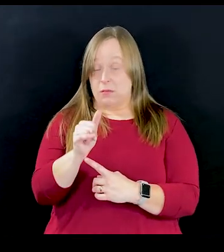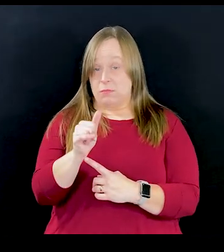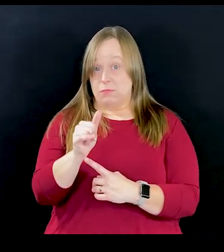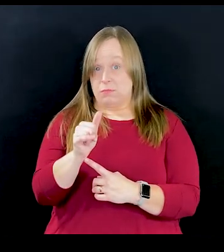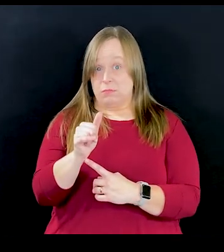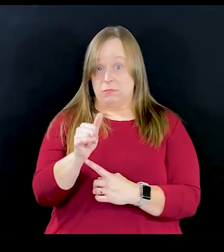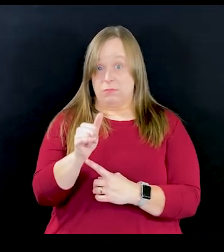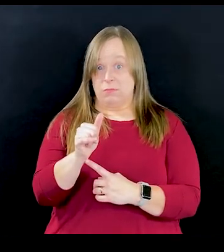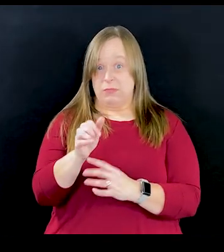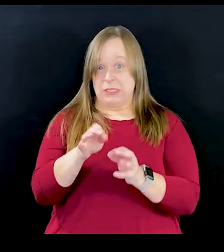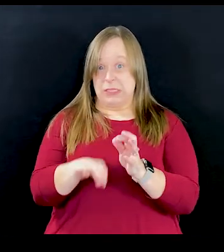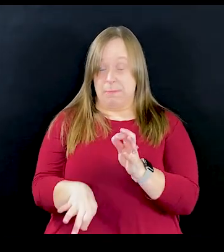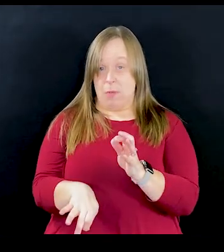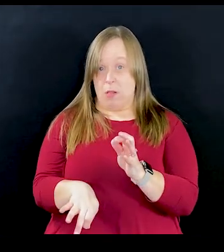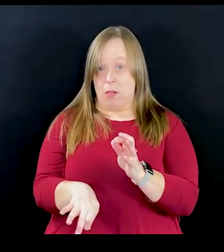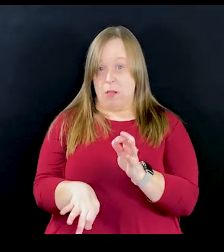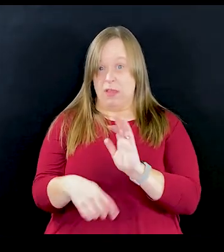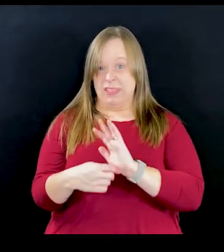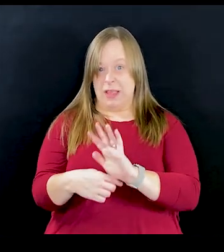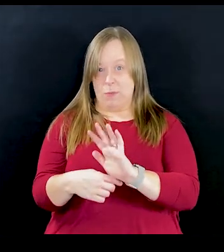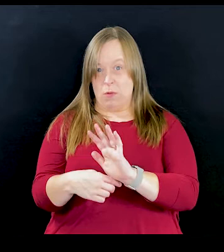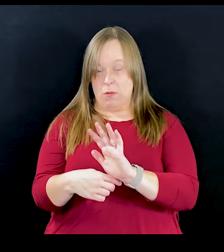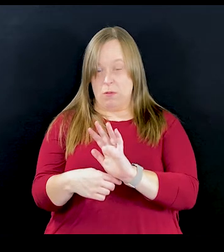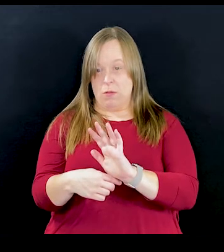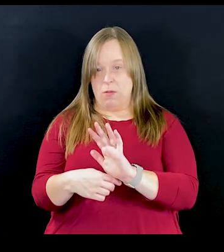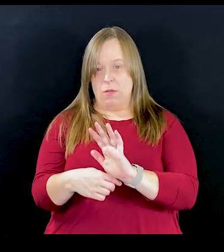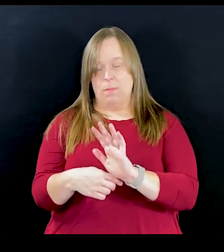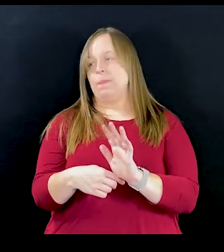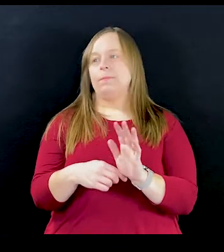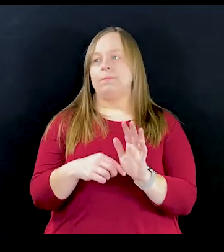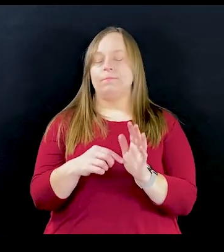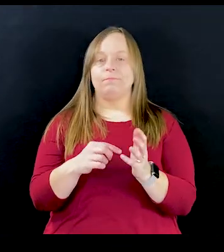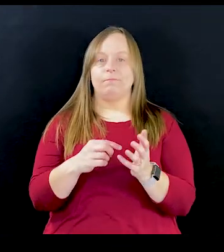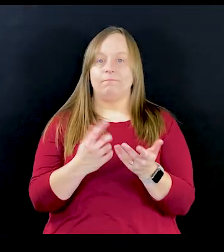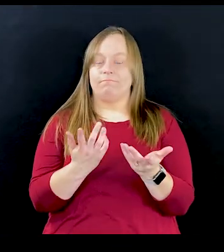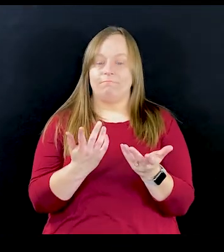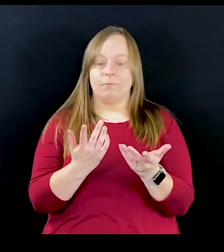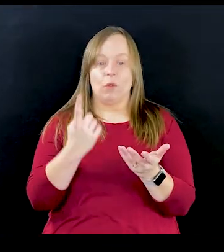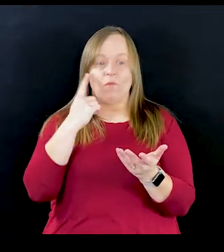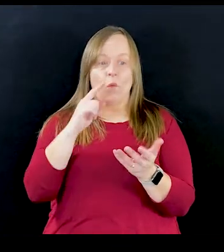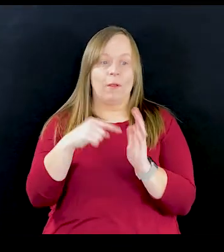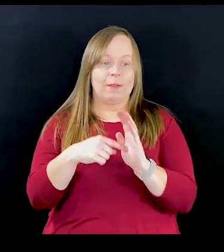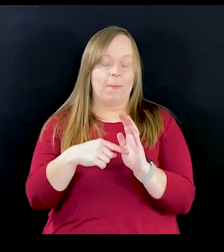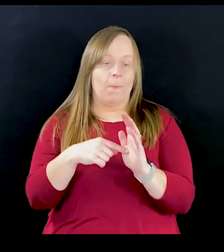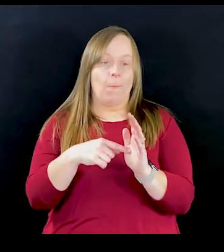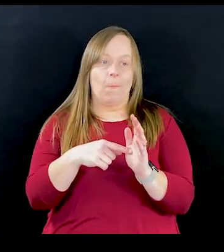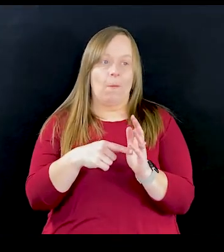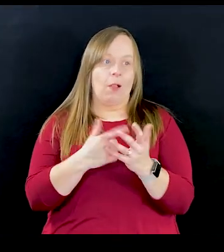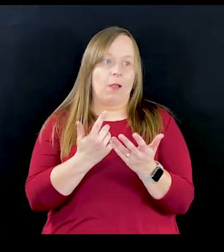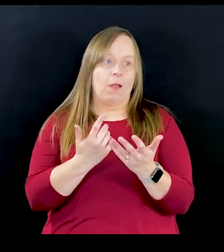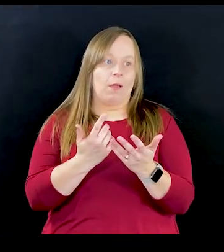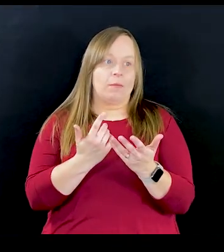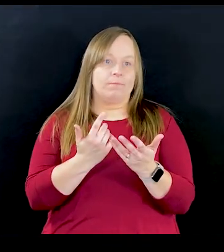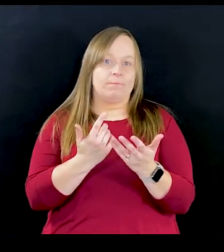and I'll give you just a very simple example what being an ally is not, for instance, is simply